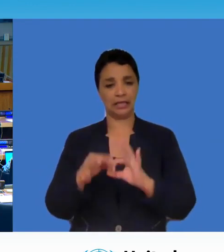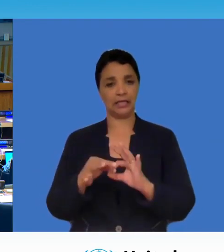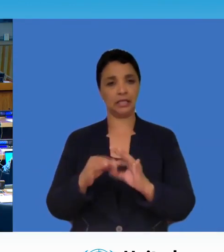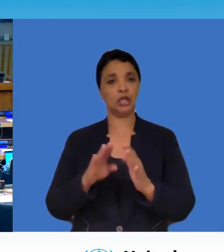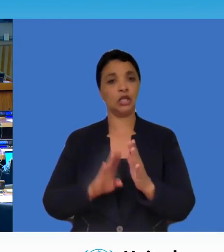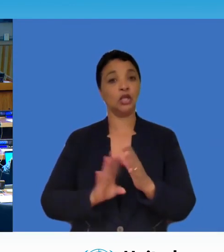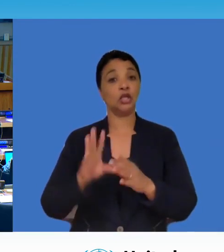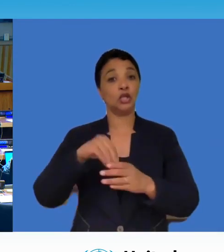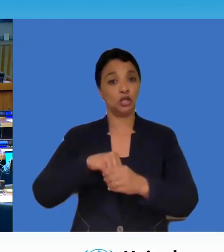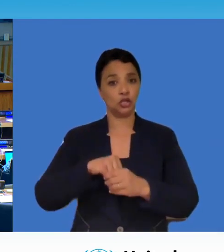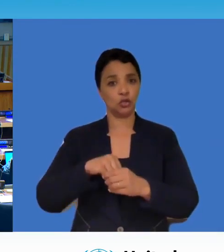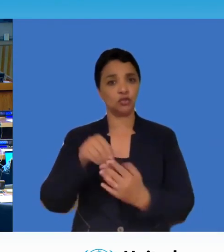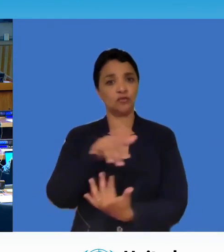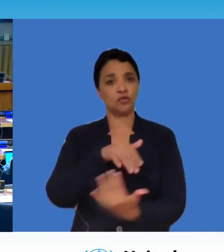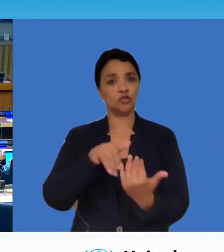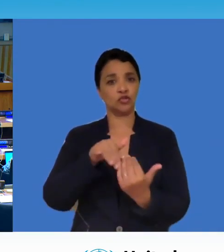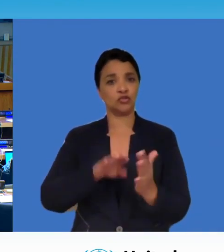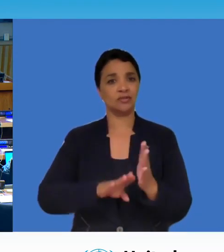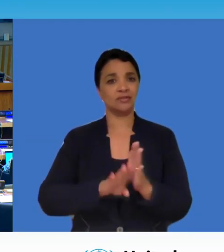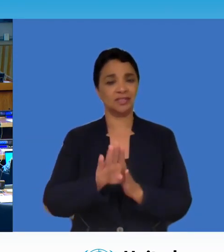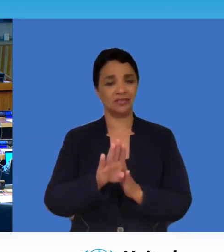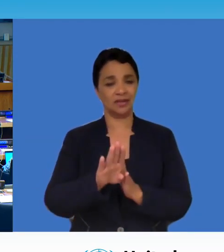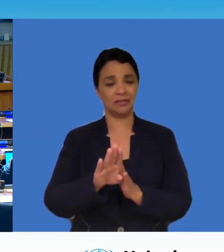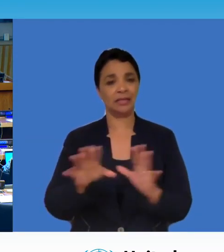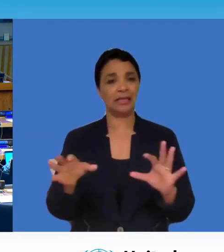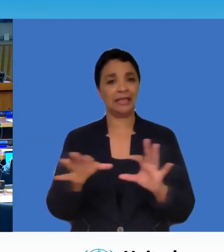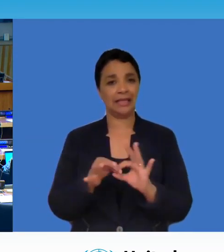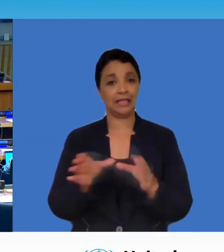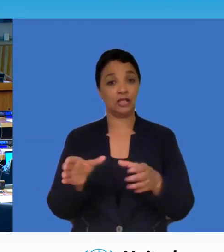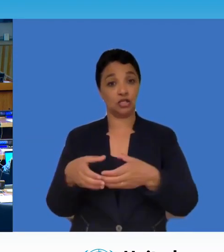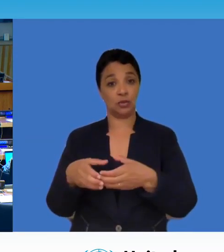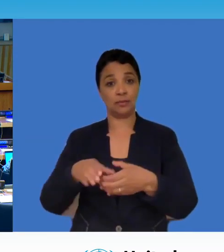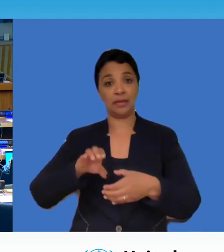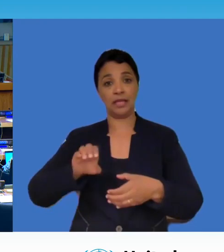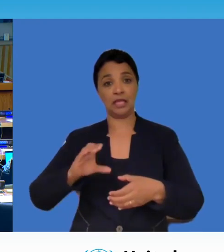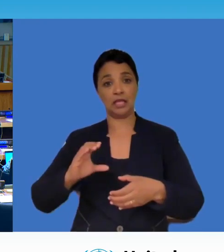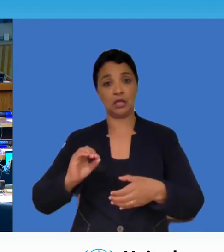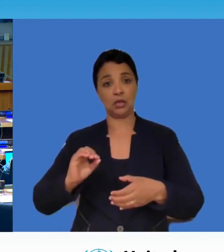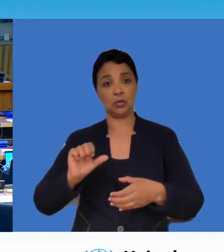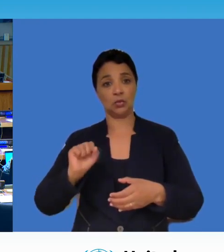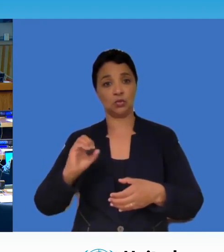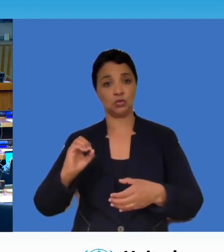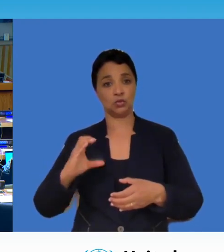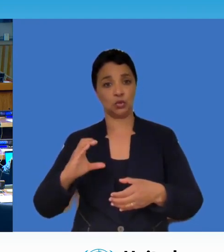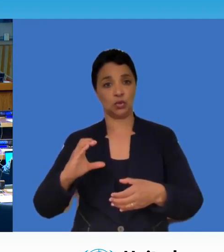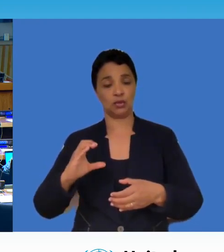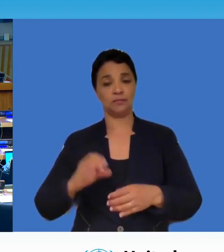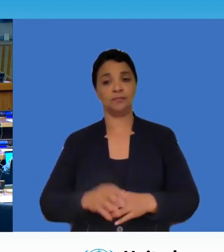division of inclusive Social Development of the UN department of economic and social Affairs Mr